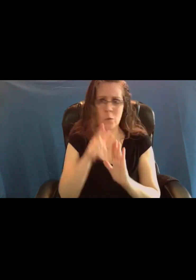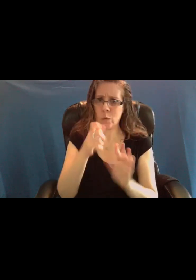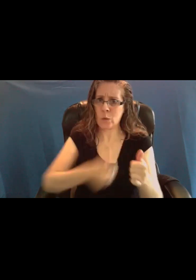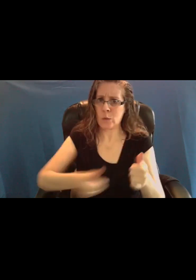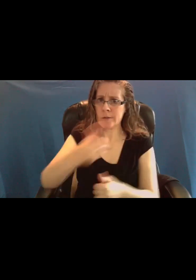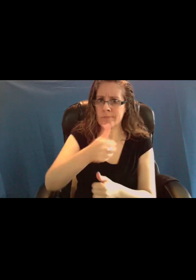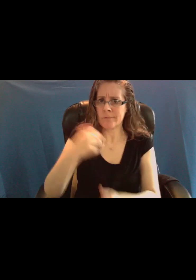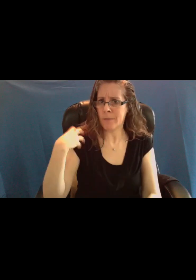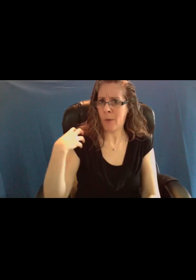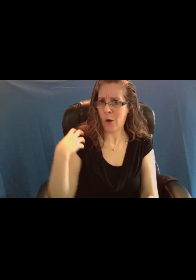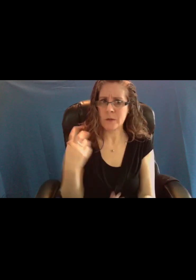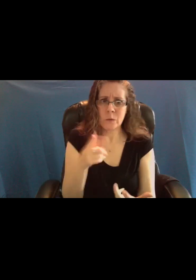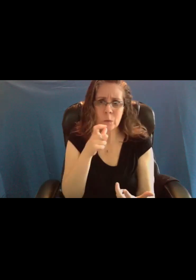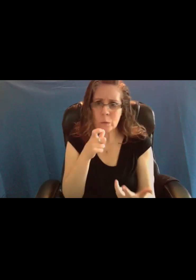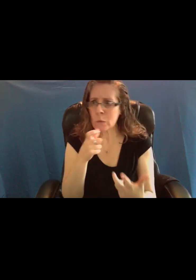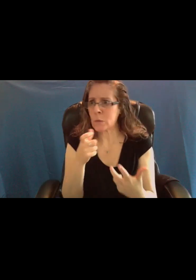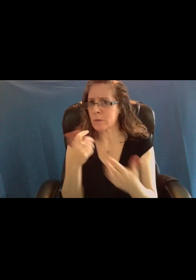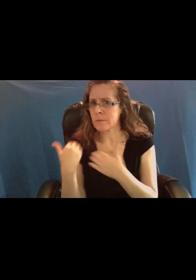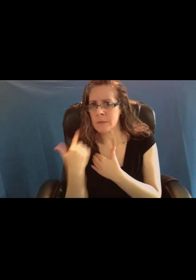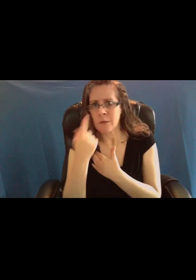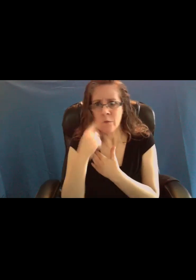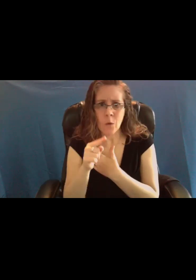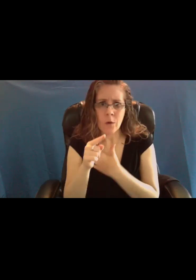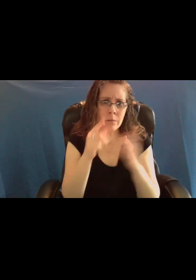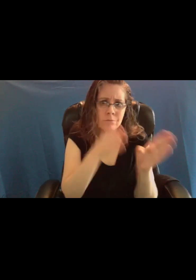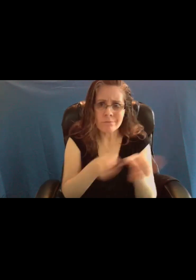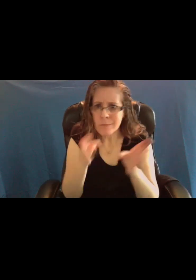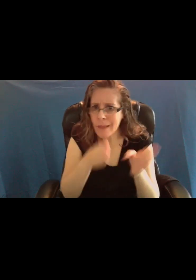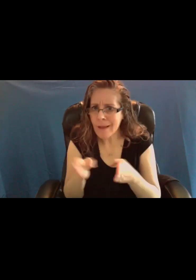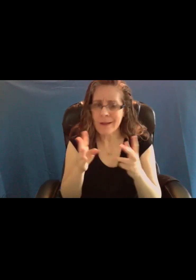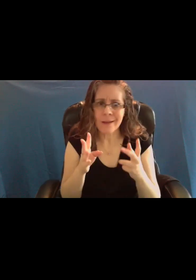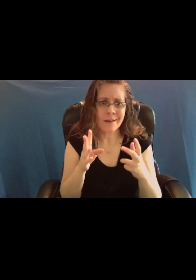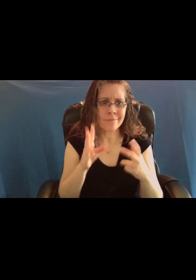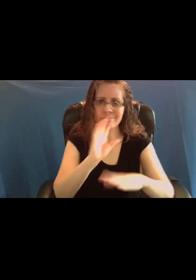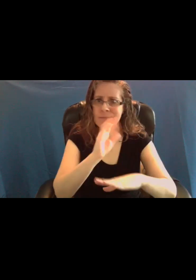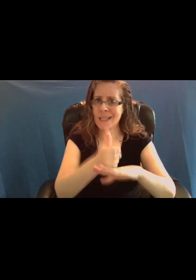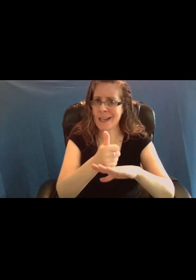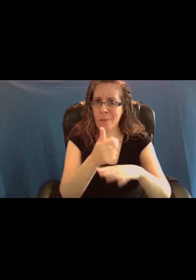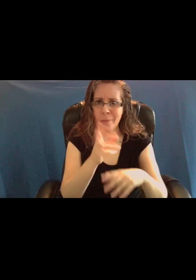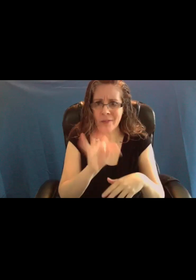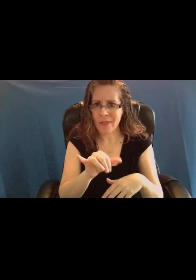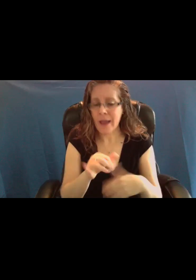arrangements for people. And scheduling auxiliary aids and